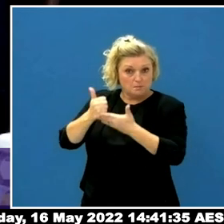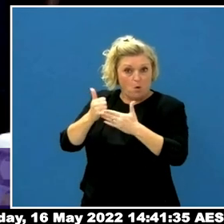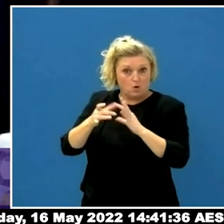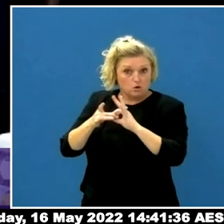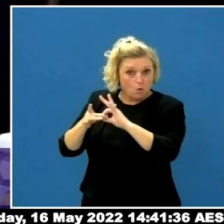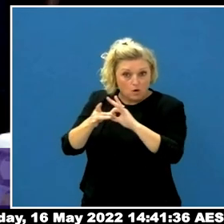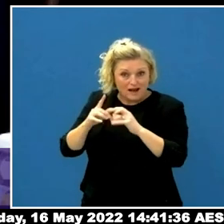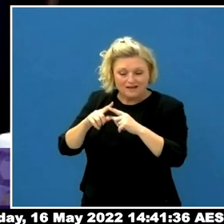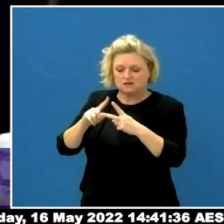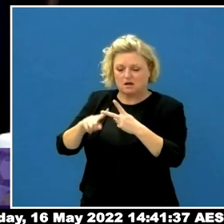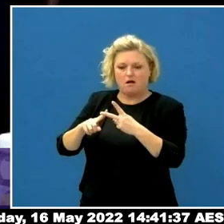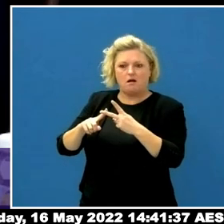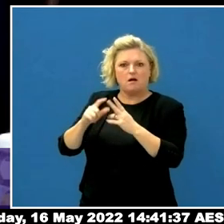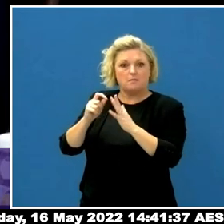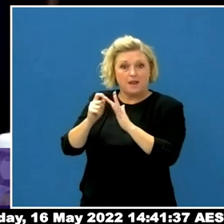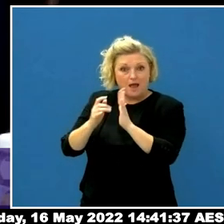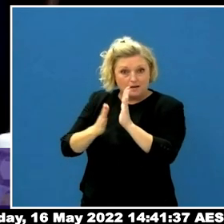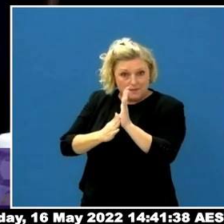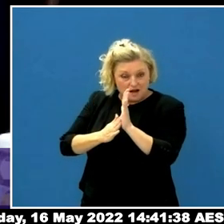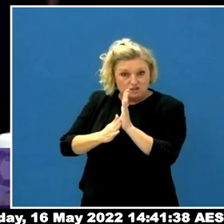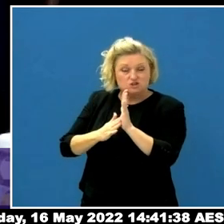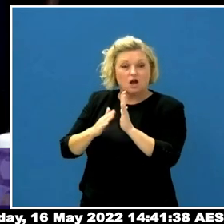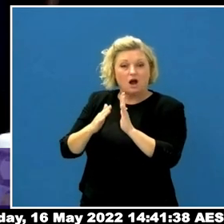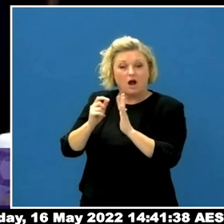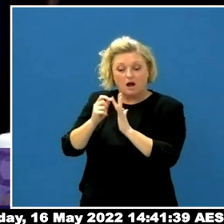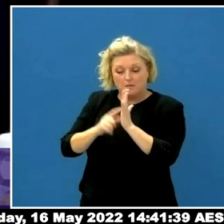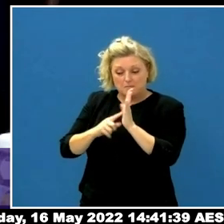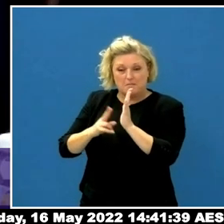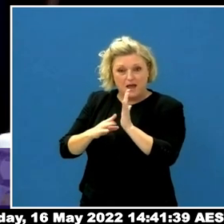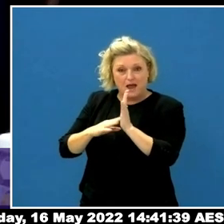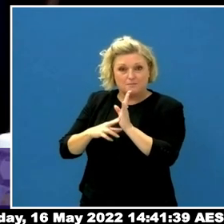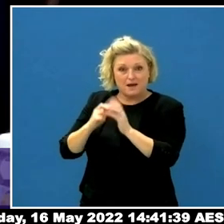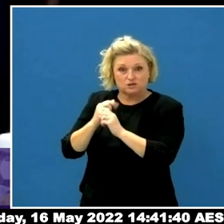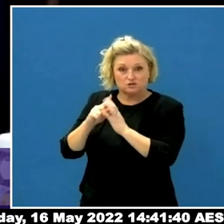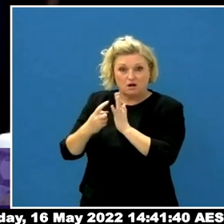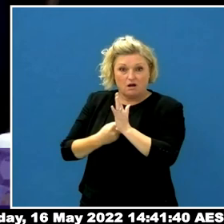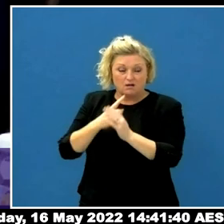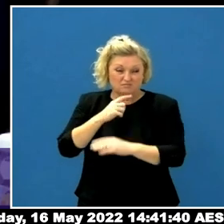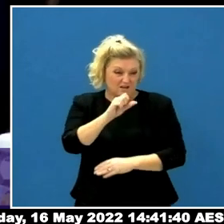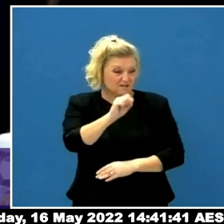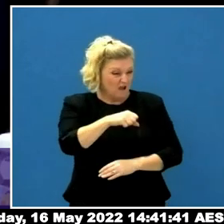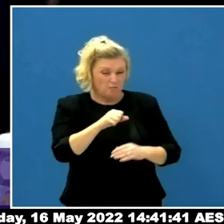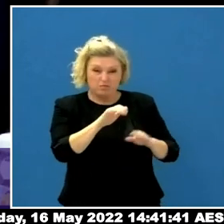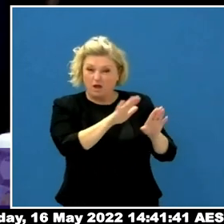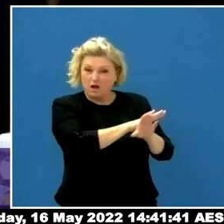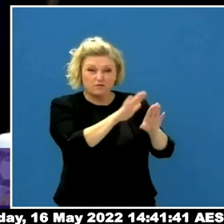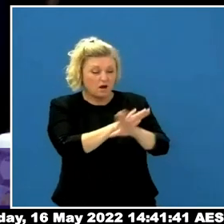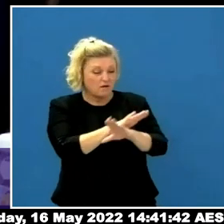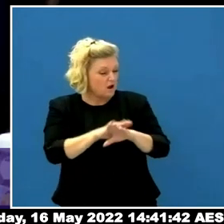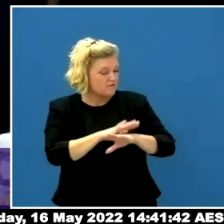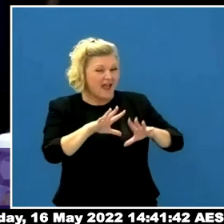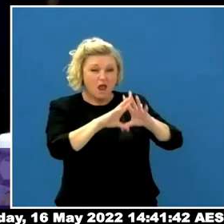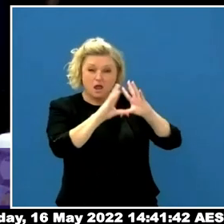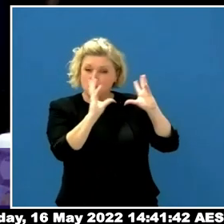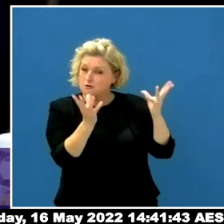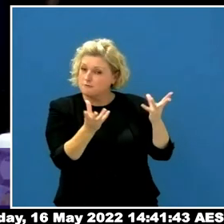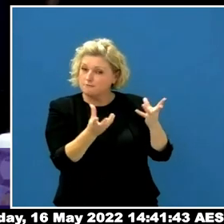They were right up until I got a Support Coordinator. And you made the decision to separate from Afford to have a